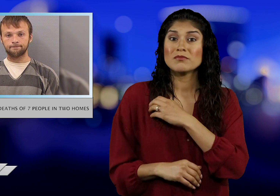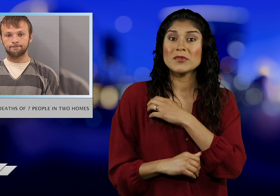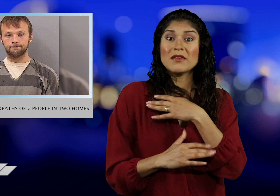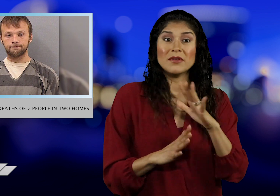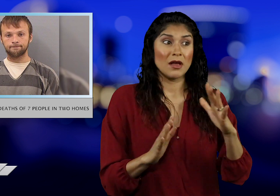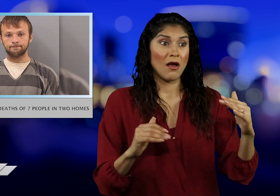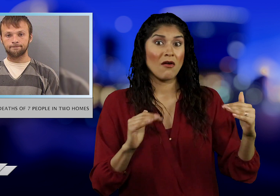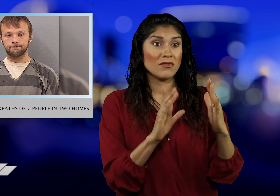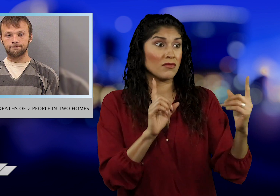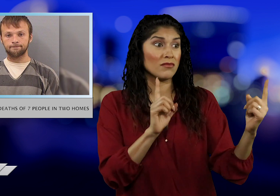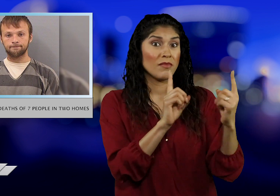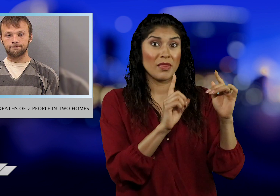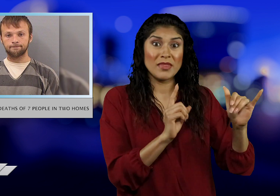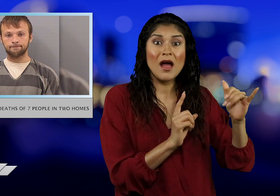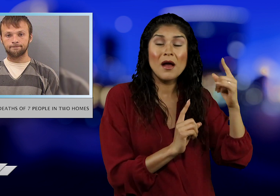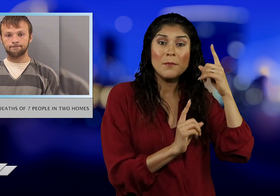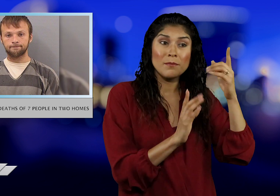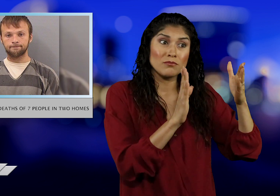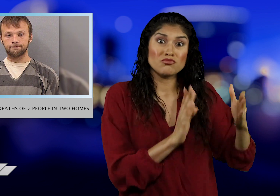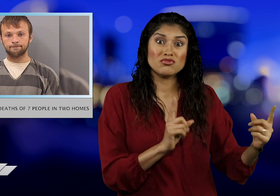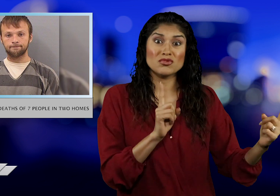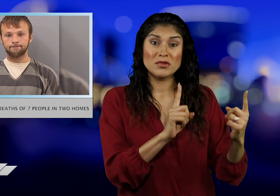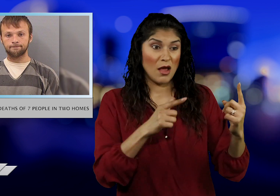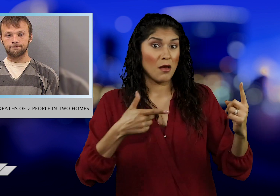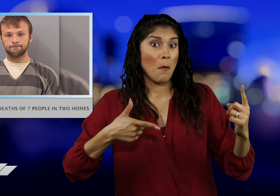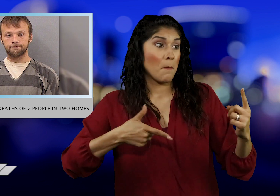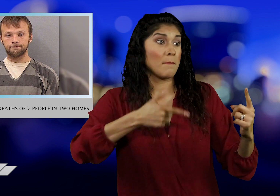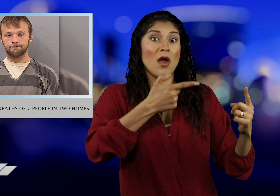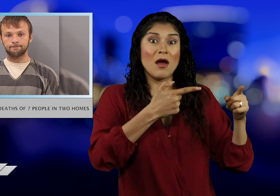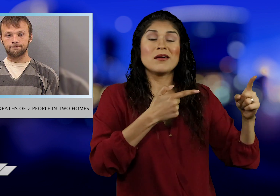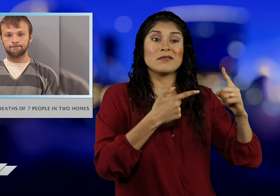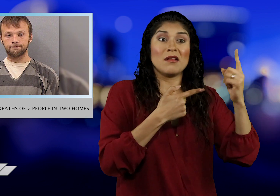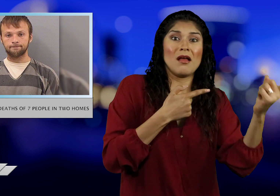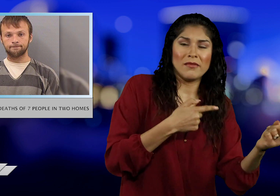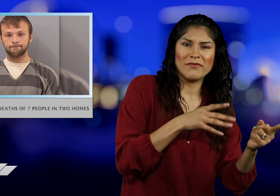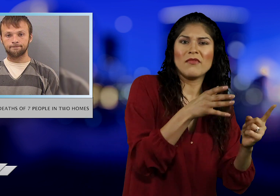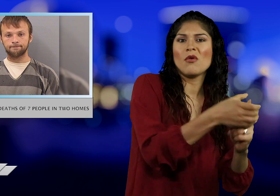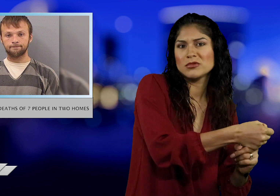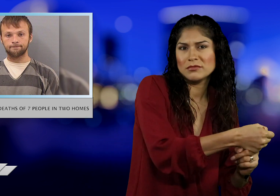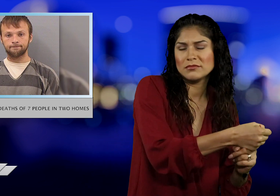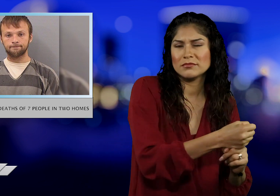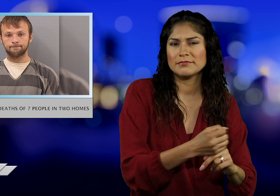Cummins was arrested after being shot during a confrontation with police.